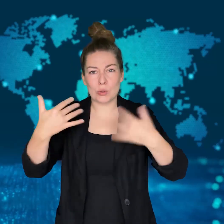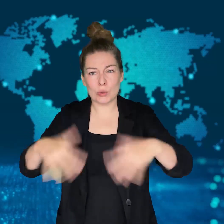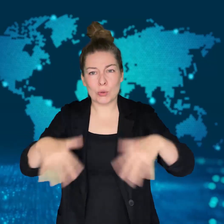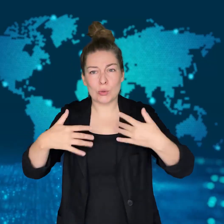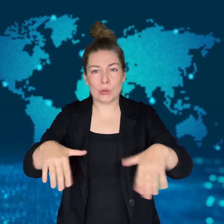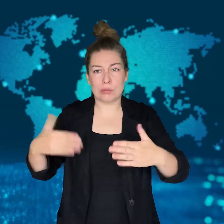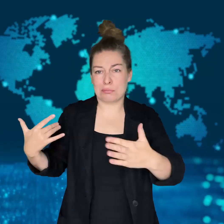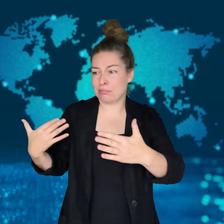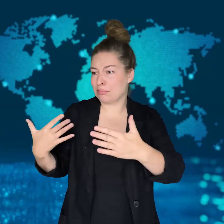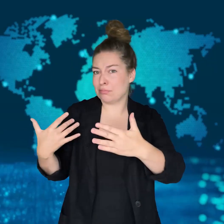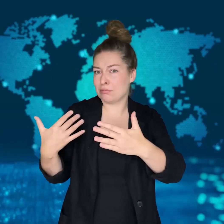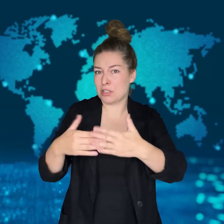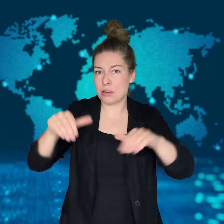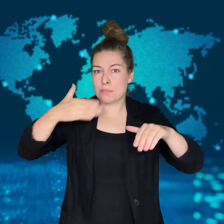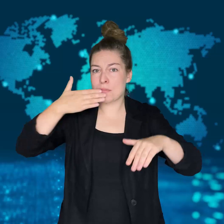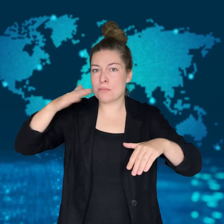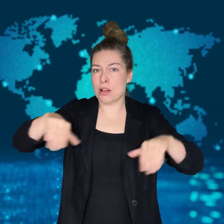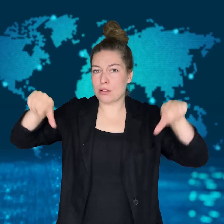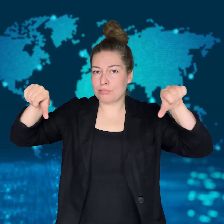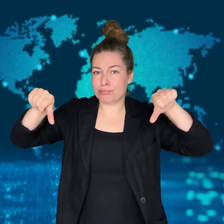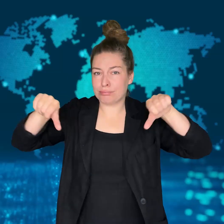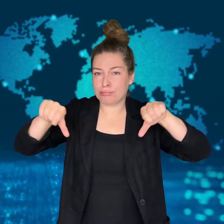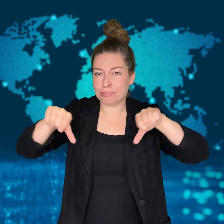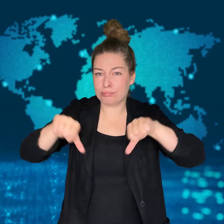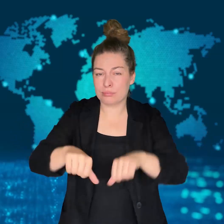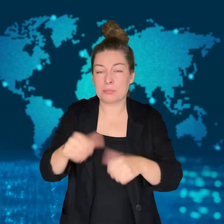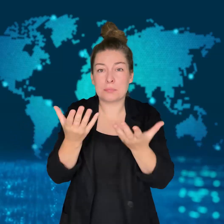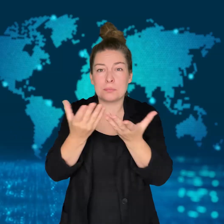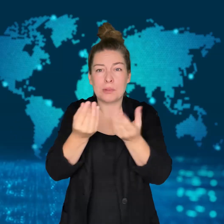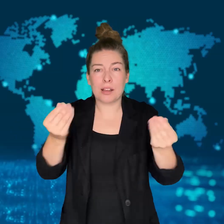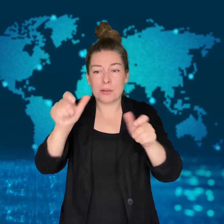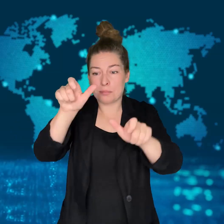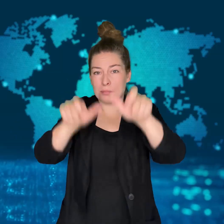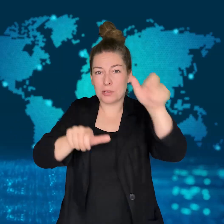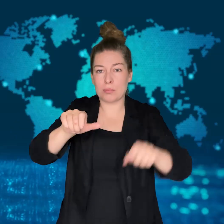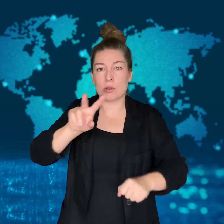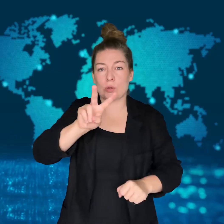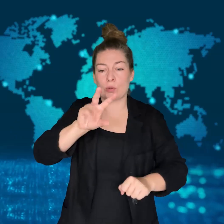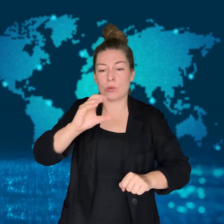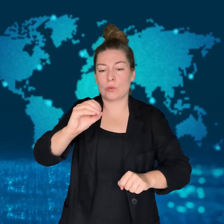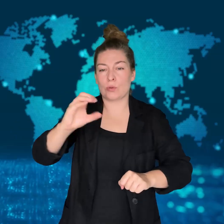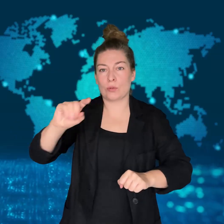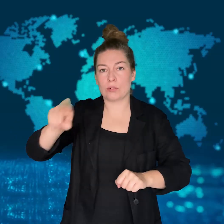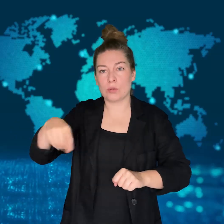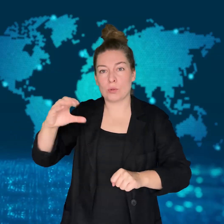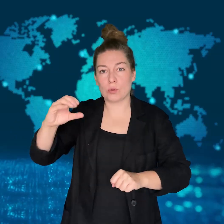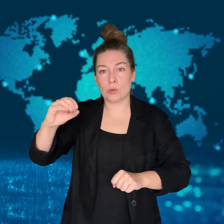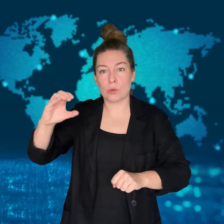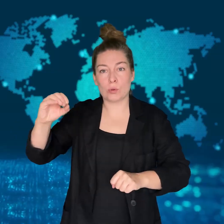The situation has grown worse over the past year -